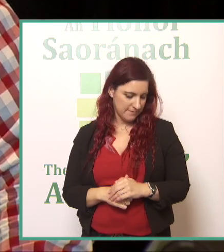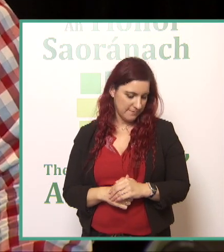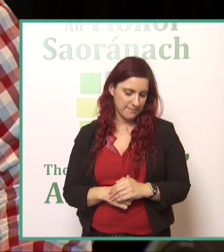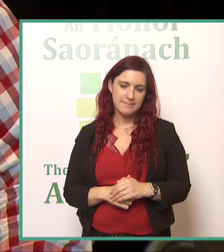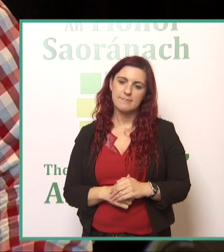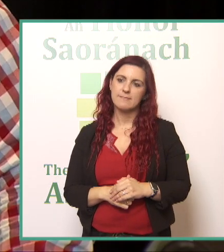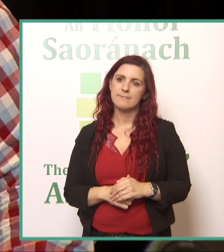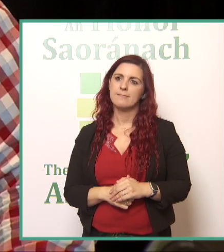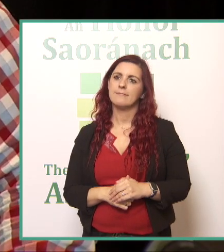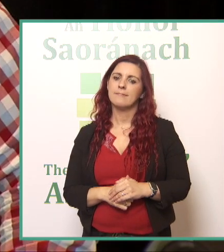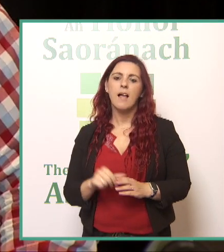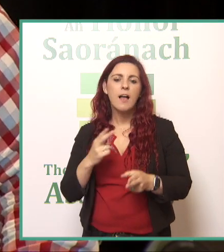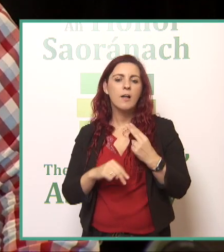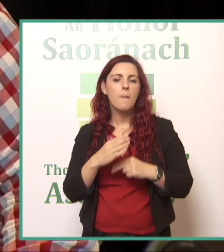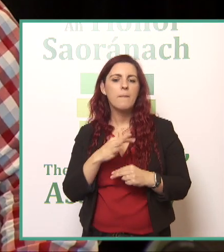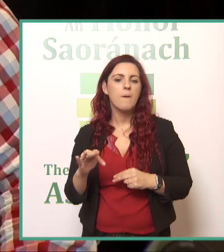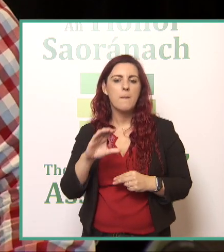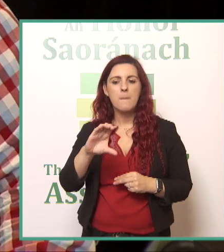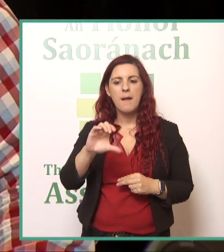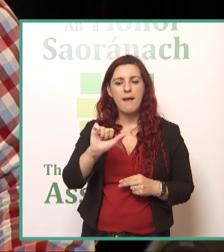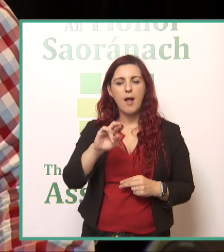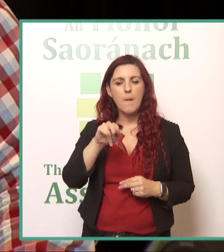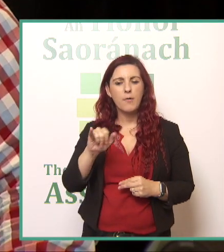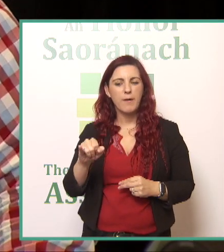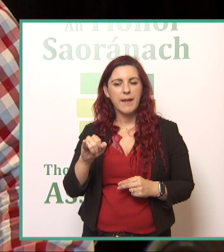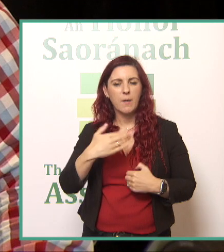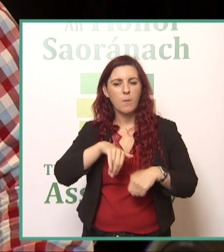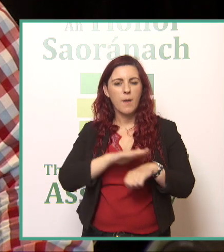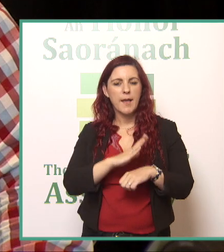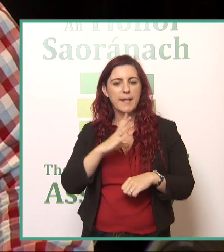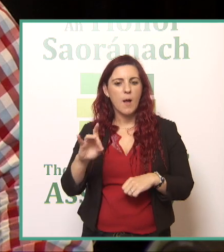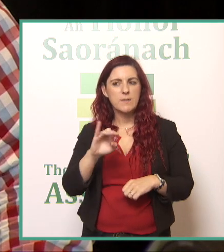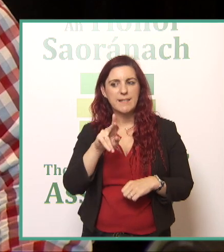Come from from carbury in County Kildare in Northwest County Kildare. And we